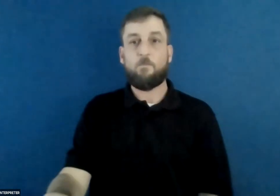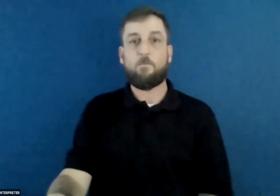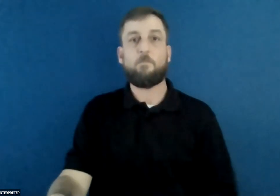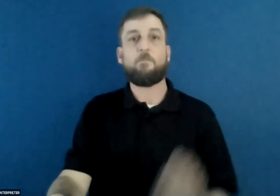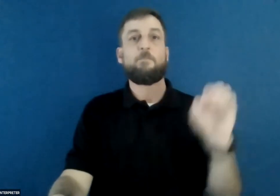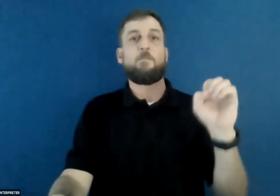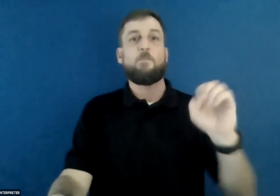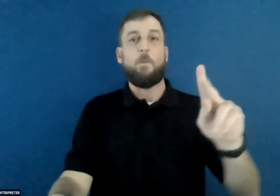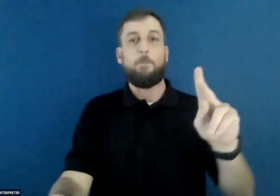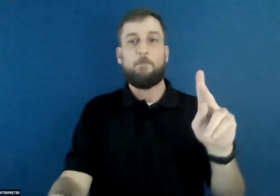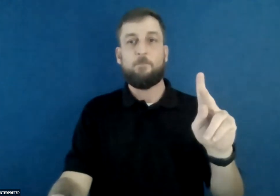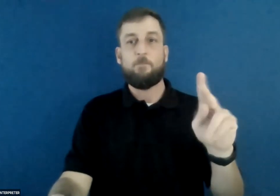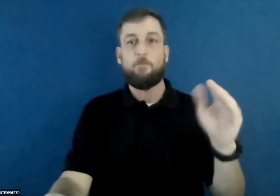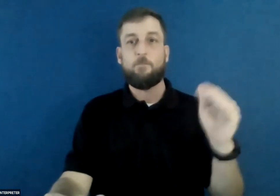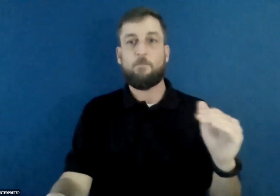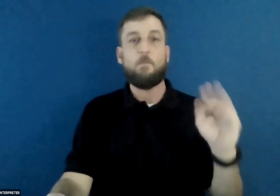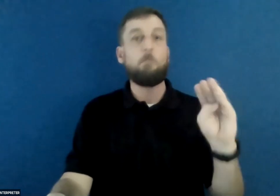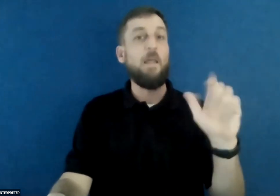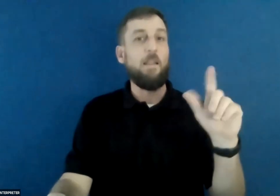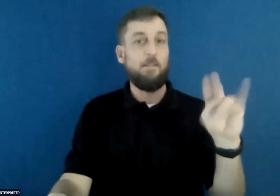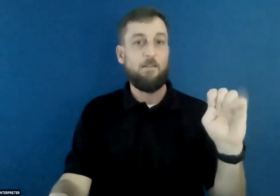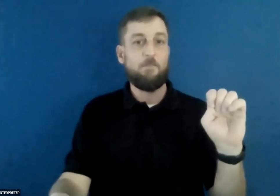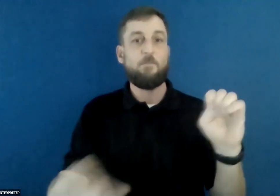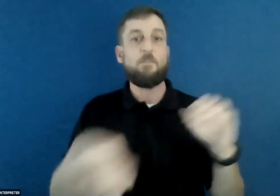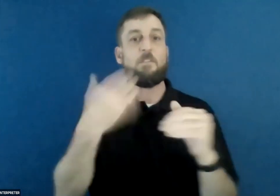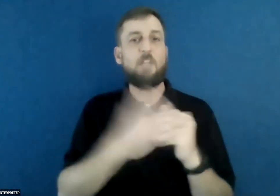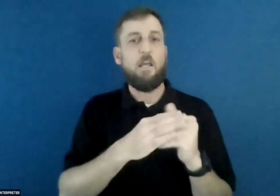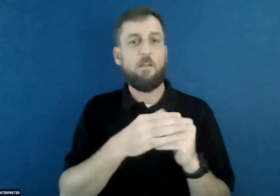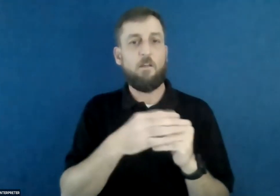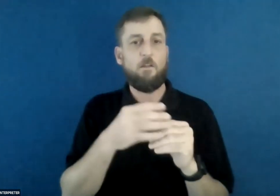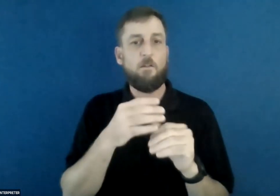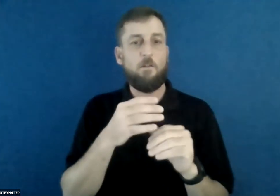Okay, the next question from YouTube. No, I'm sorry before YouTube.